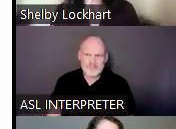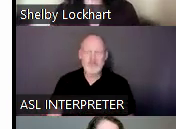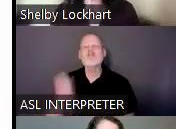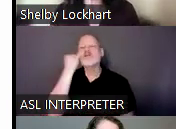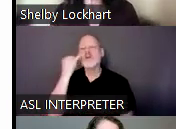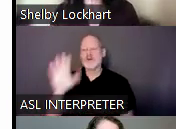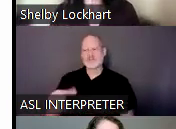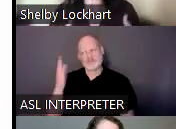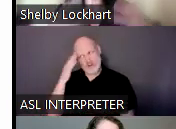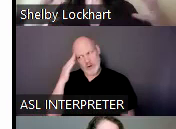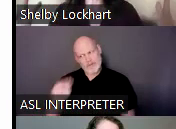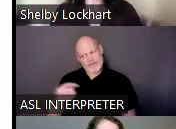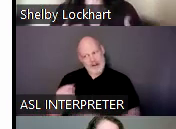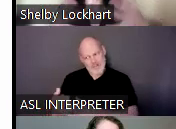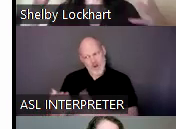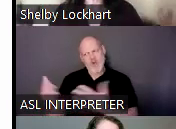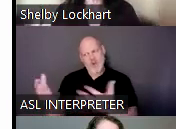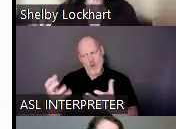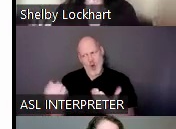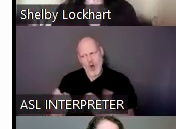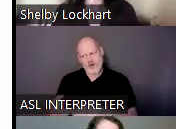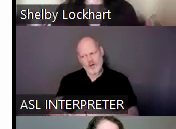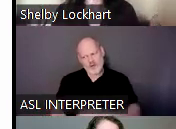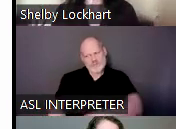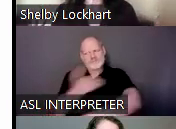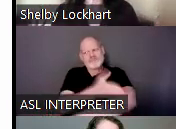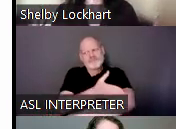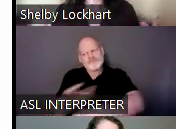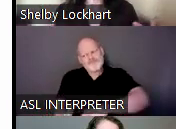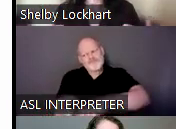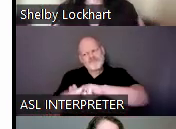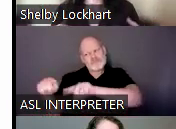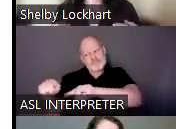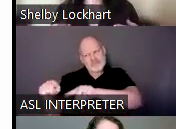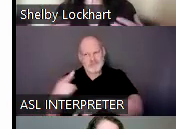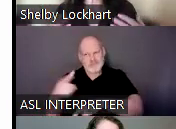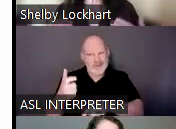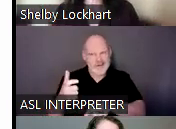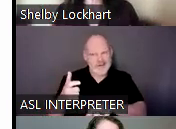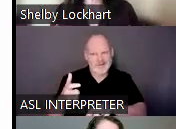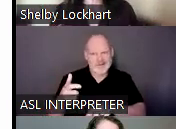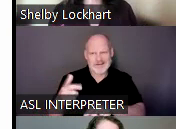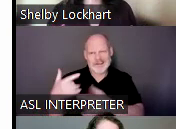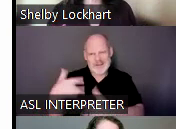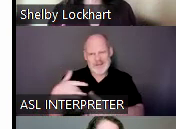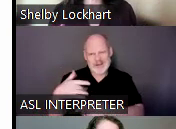mornings because we see this universal dip in our middle school, then we stop and ask ourselves,